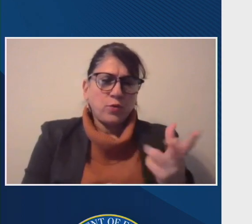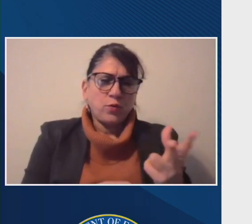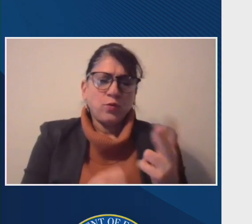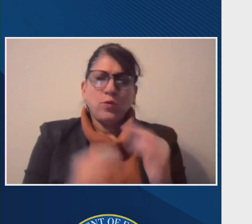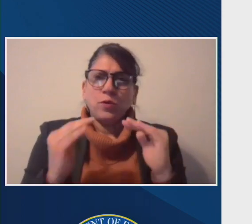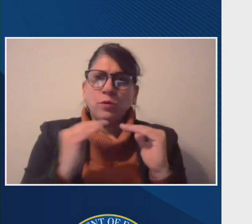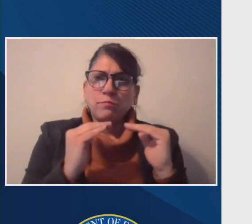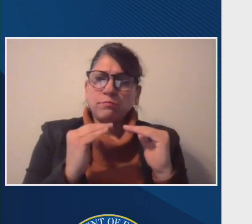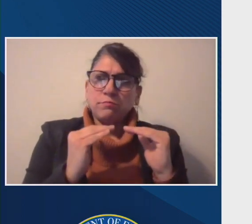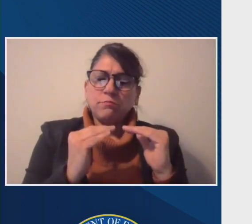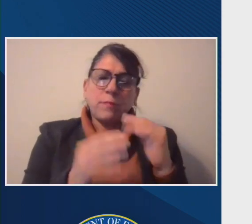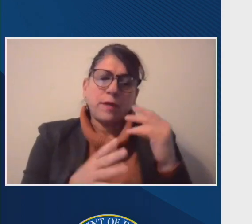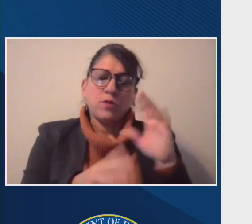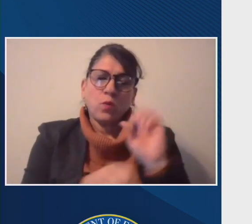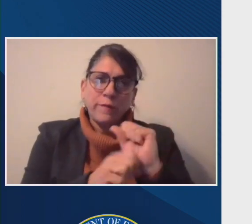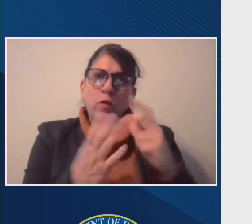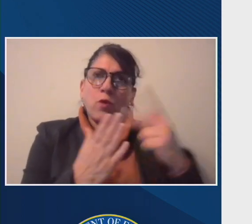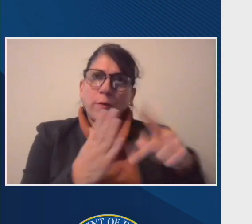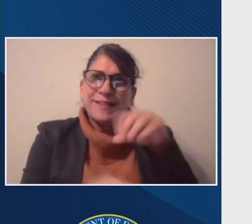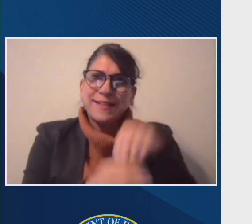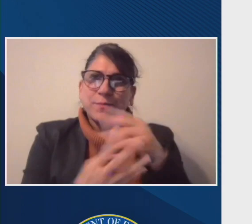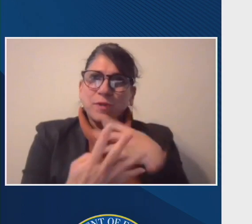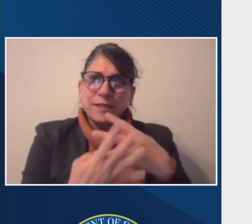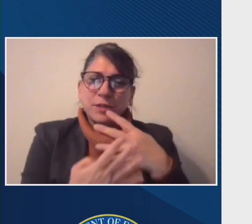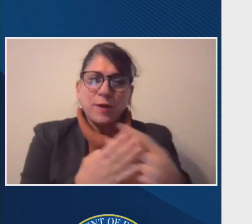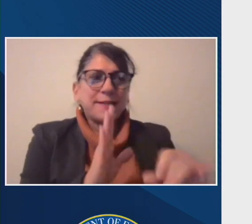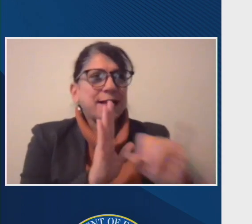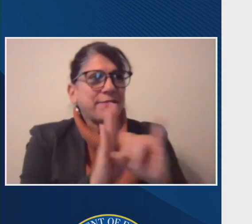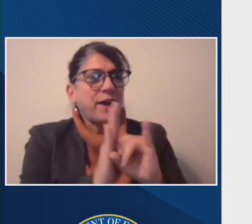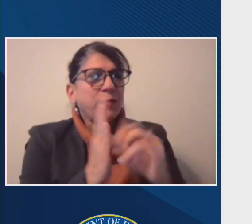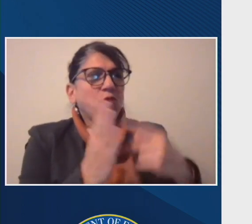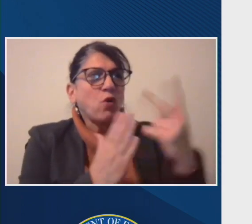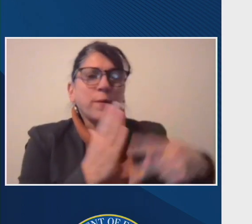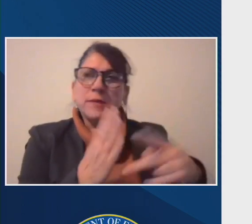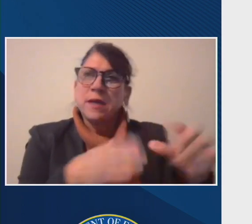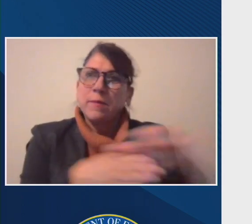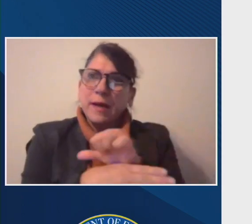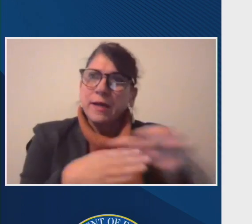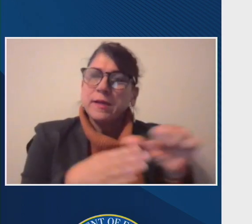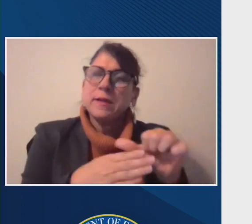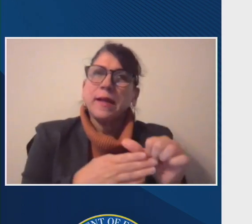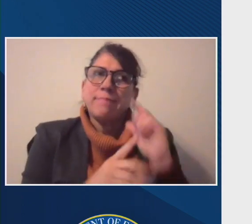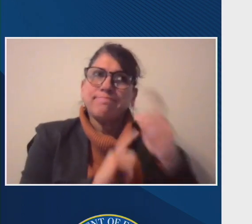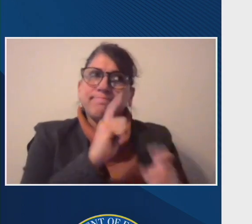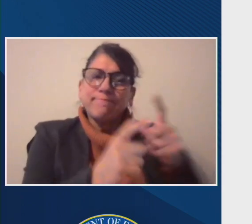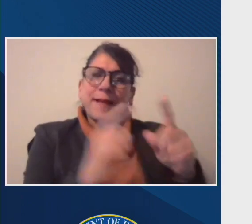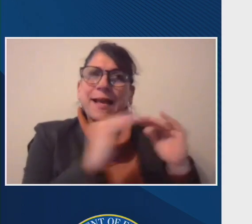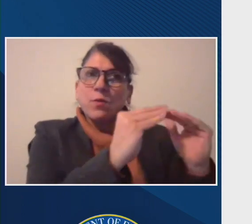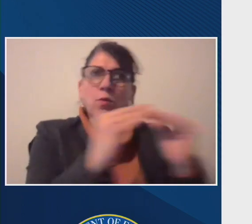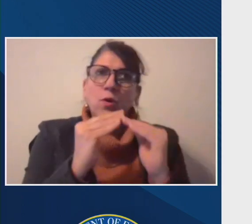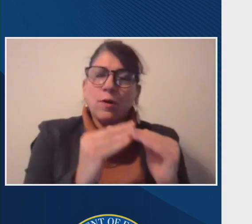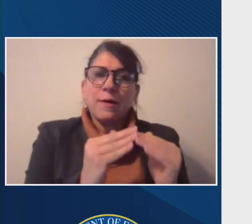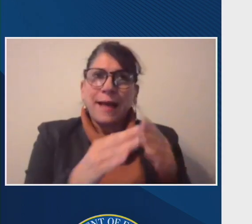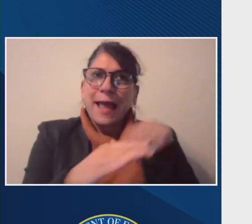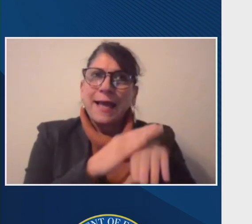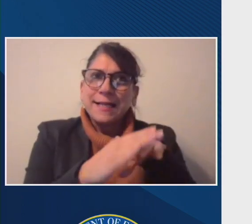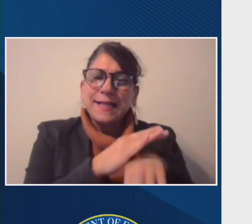and reforming policies and practices that contribute to an equitable access, completions, and outcomes for incarcerated